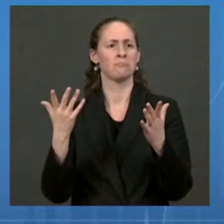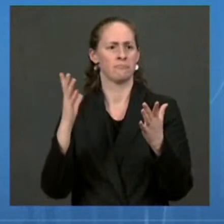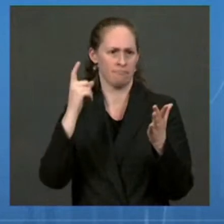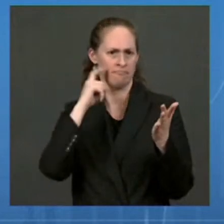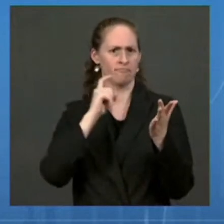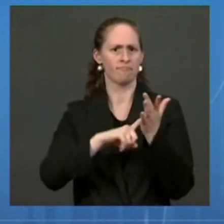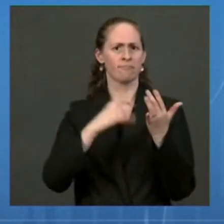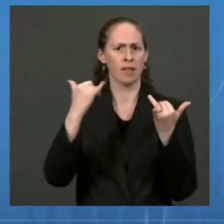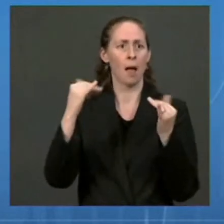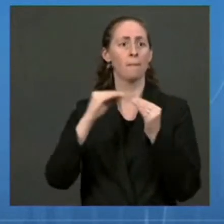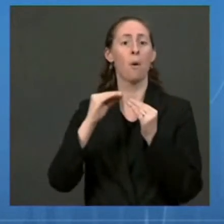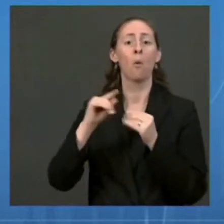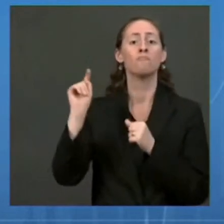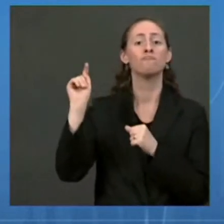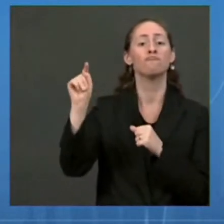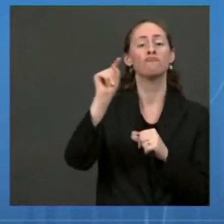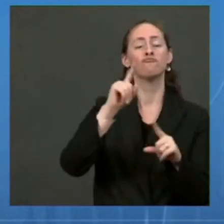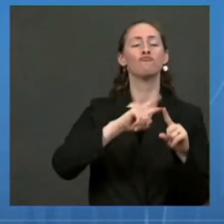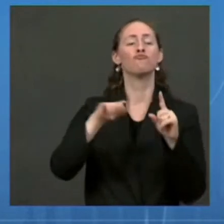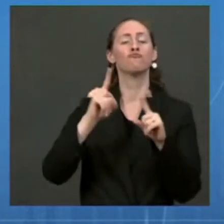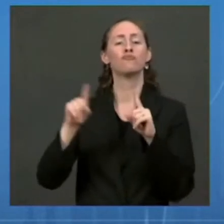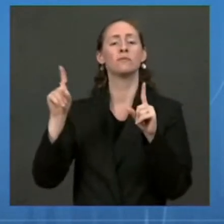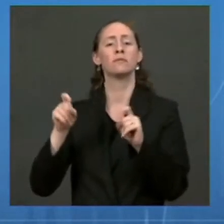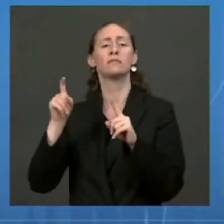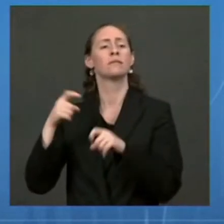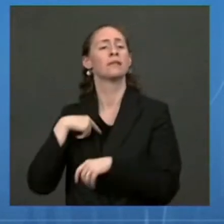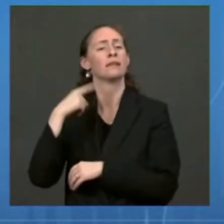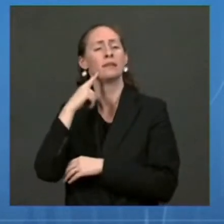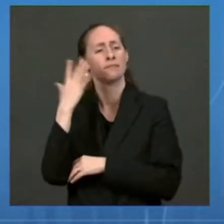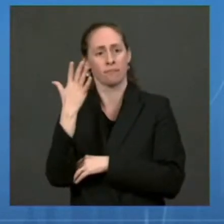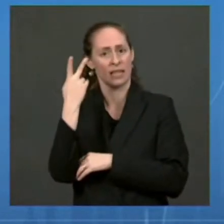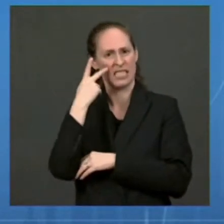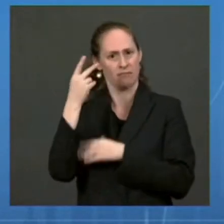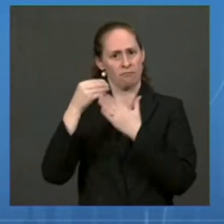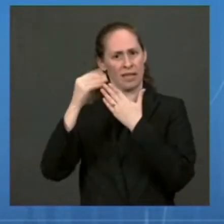ANYTHING TO ADD?